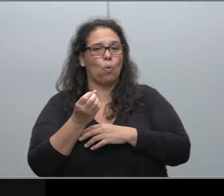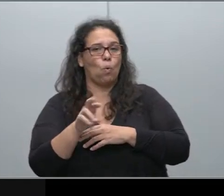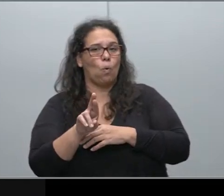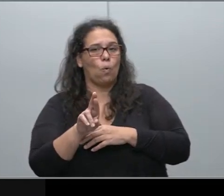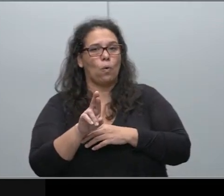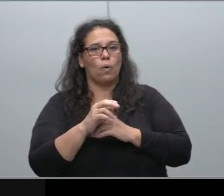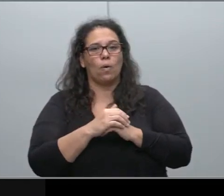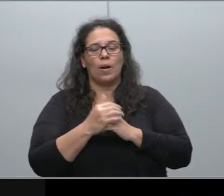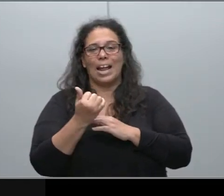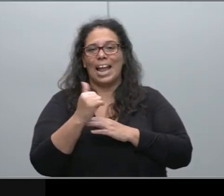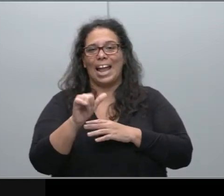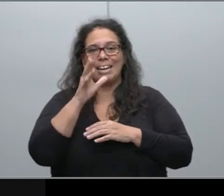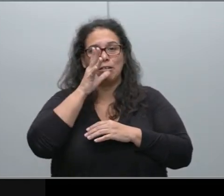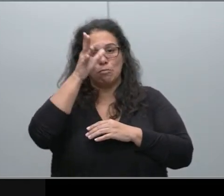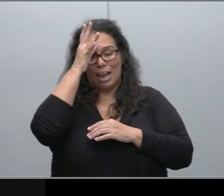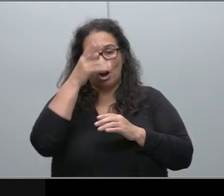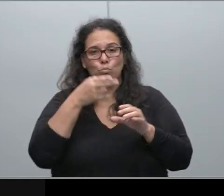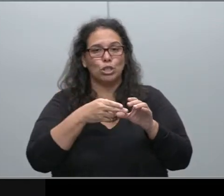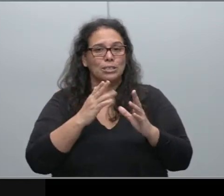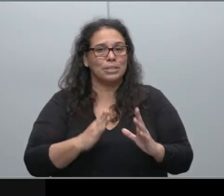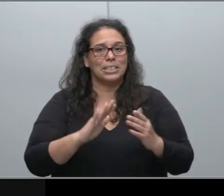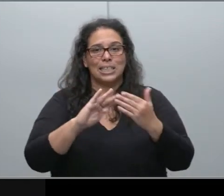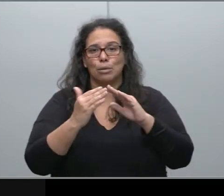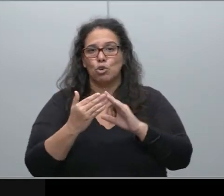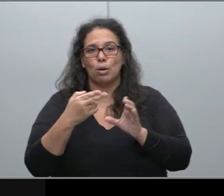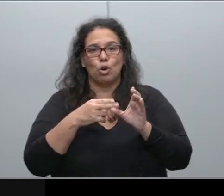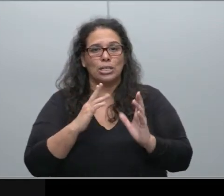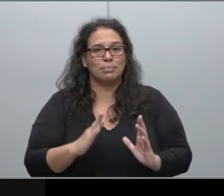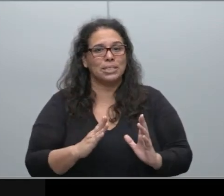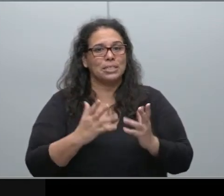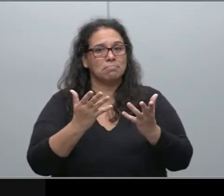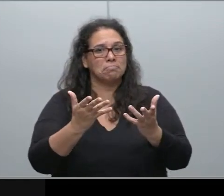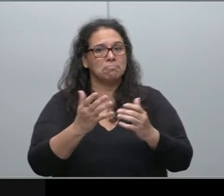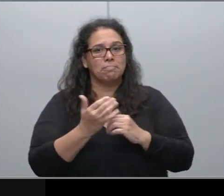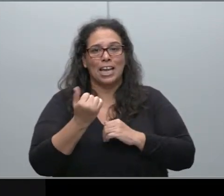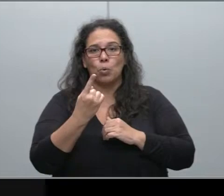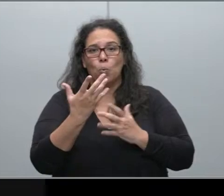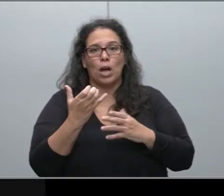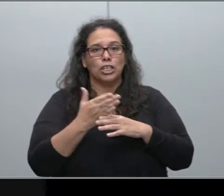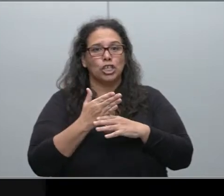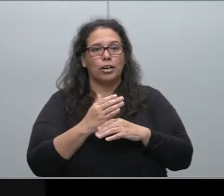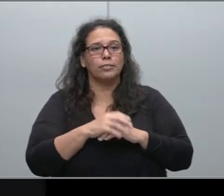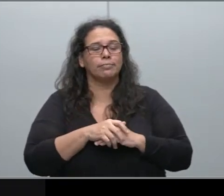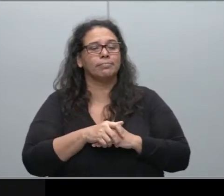[Caroline] My name is Caroline, and for me, I work all day.